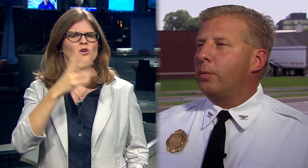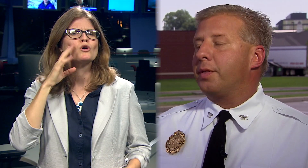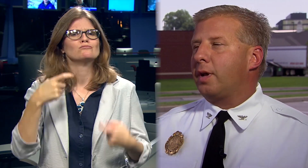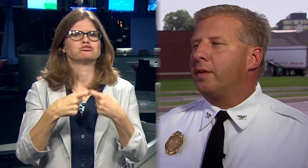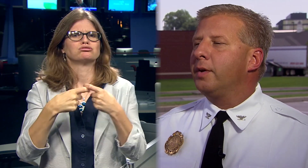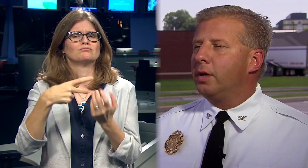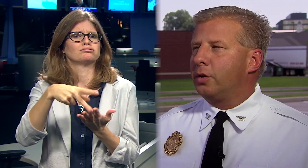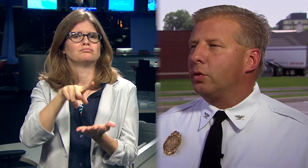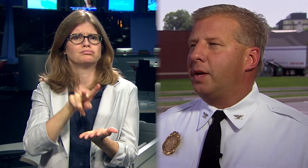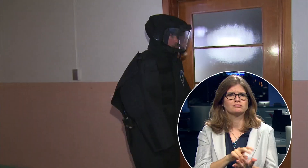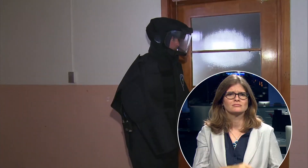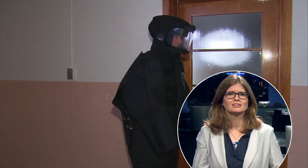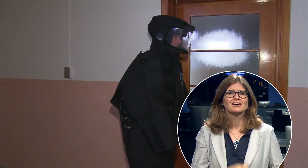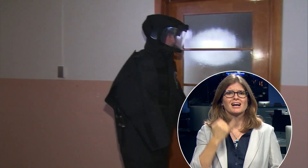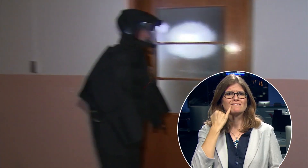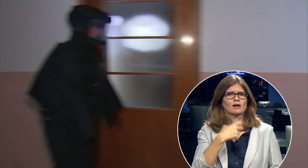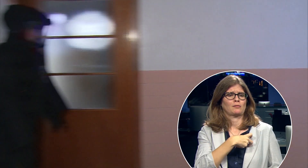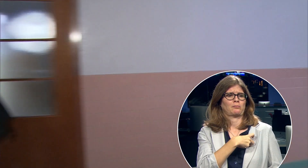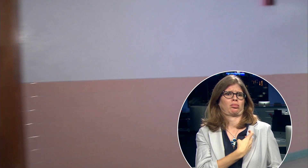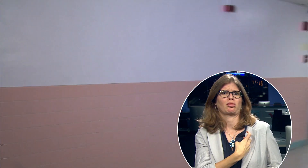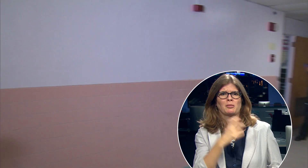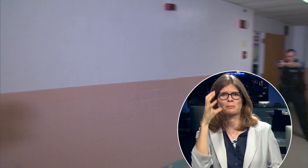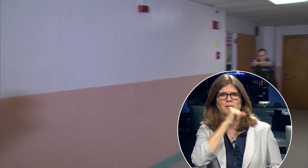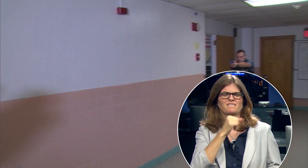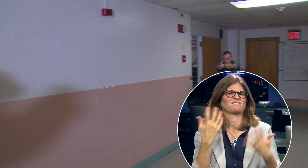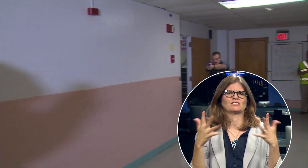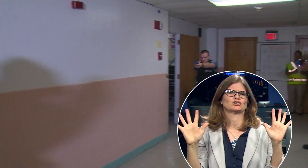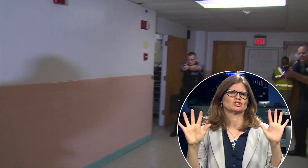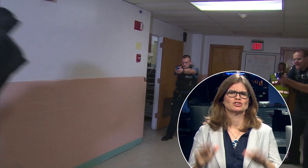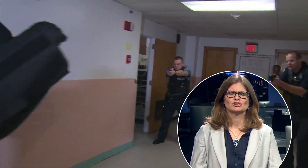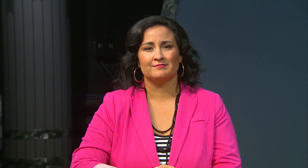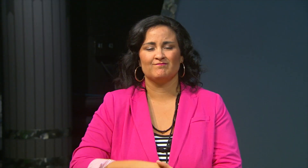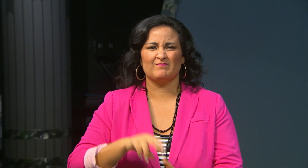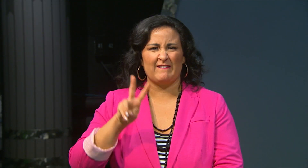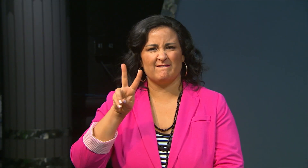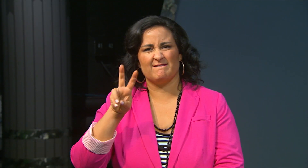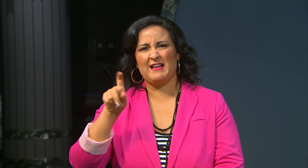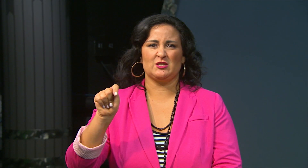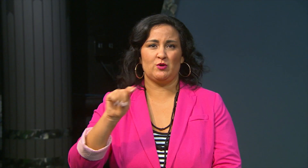weapon, with a knife, your life is in danger.”